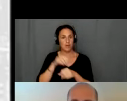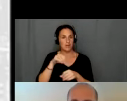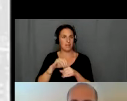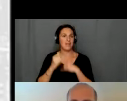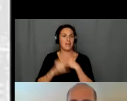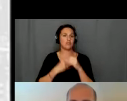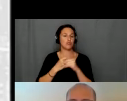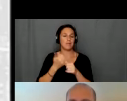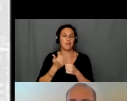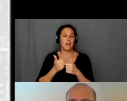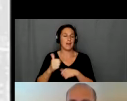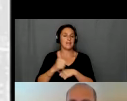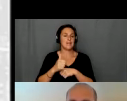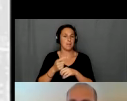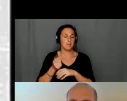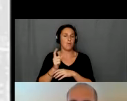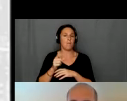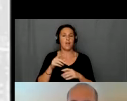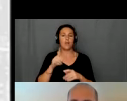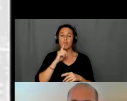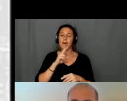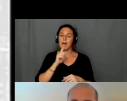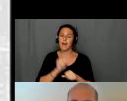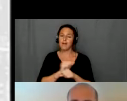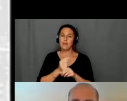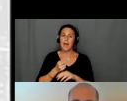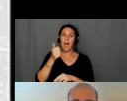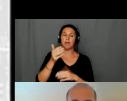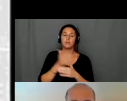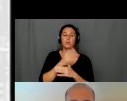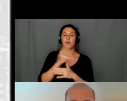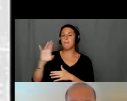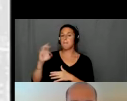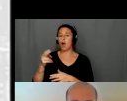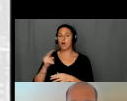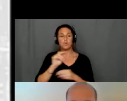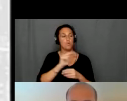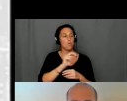It's actually going to be much higher between the months of March and November